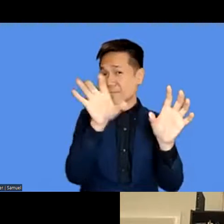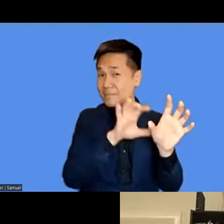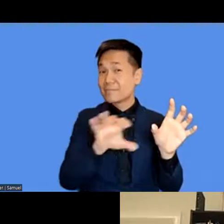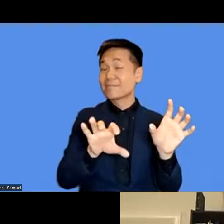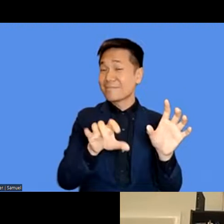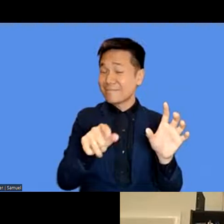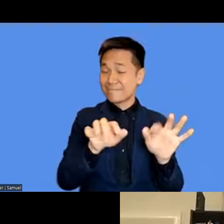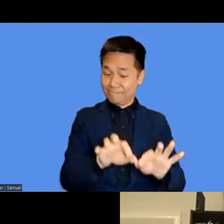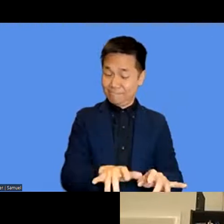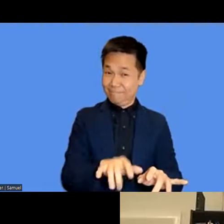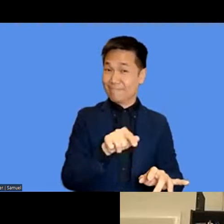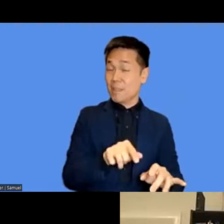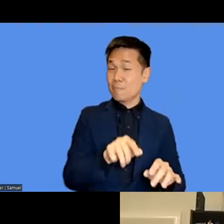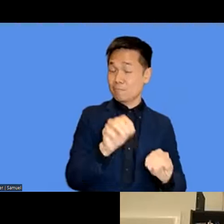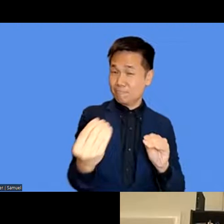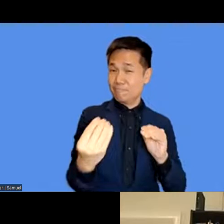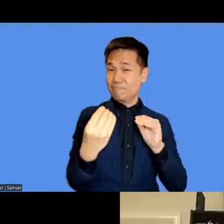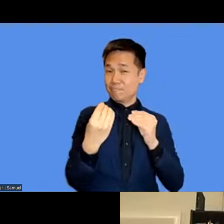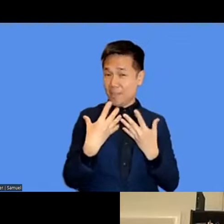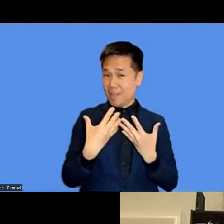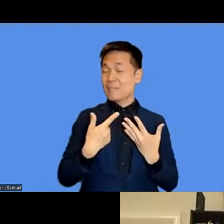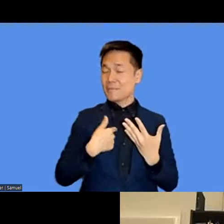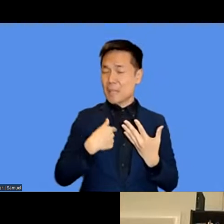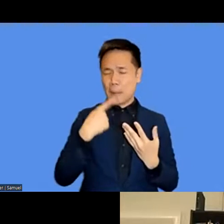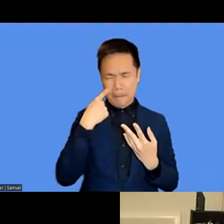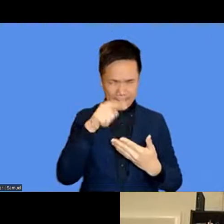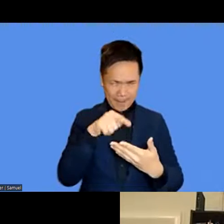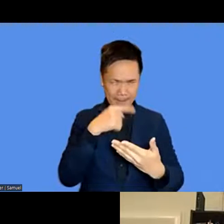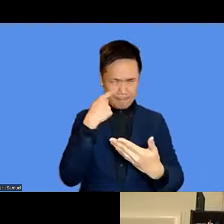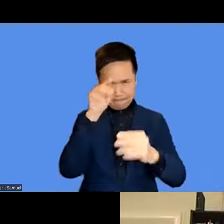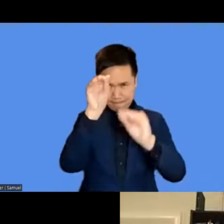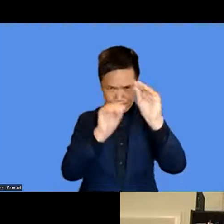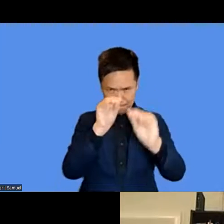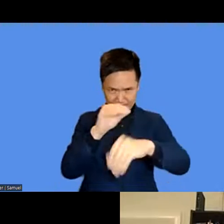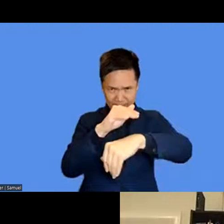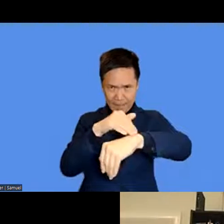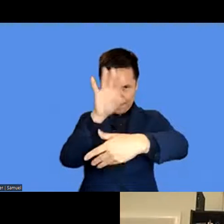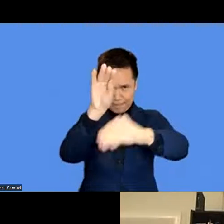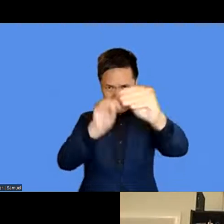We will try to put that on our schedule. And if you would like to partner in doing a webinar, please let us know that as well